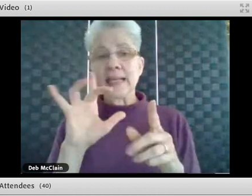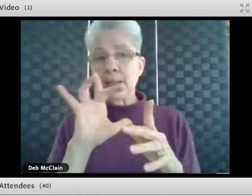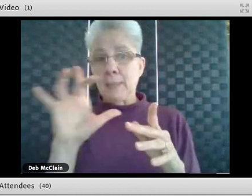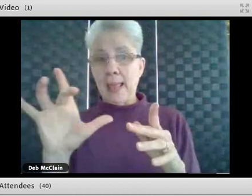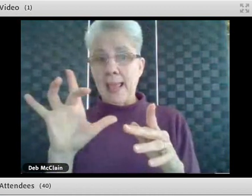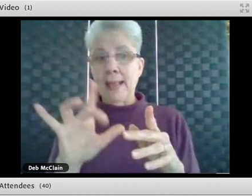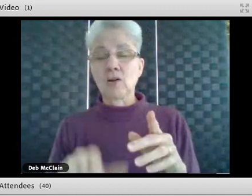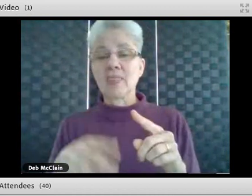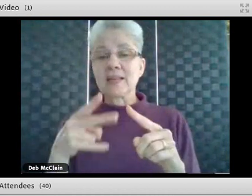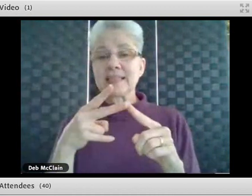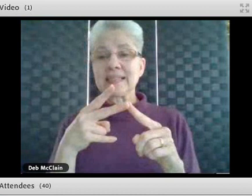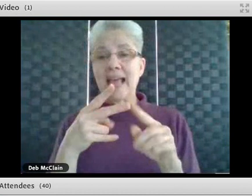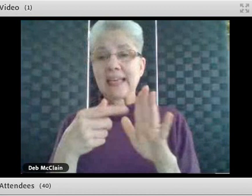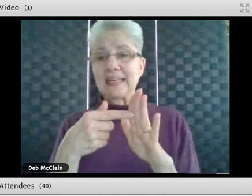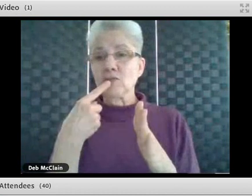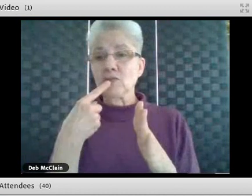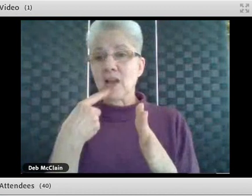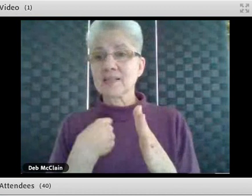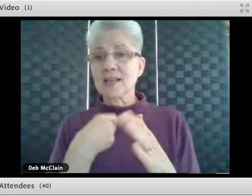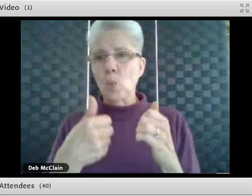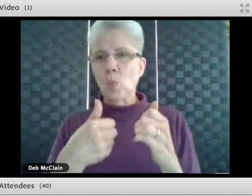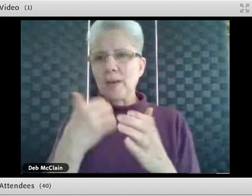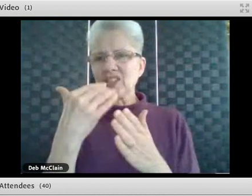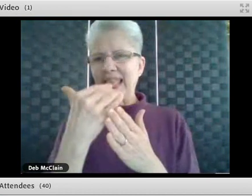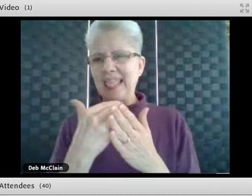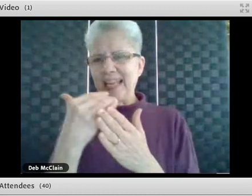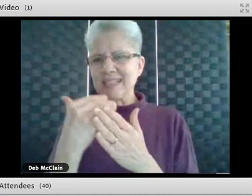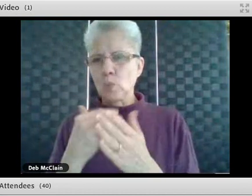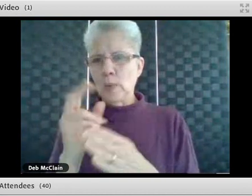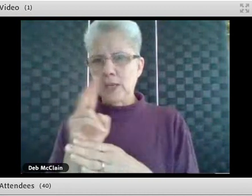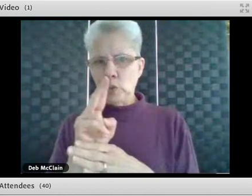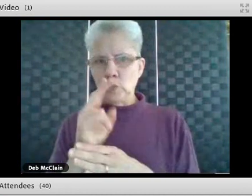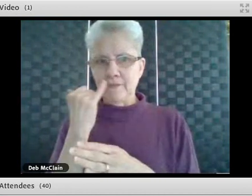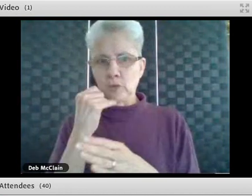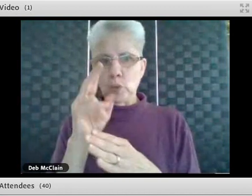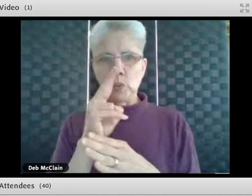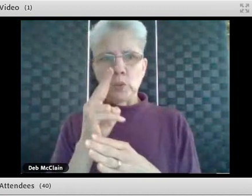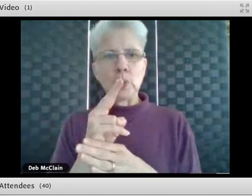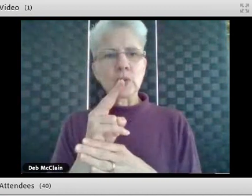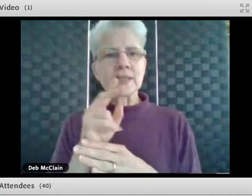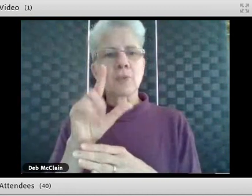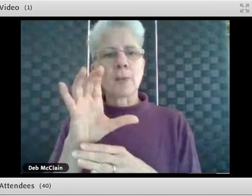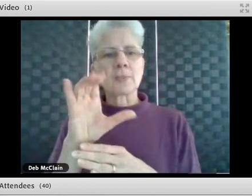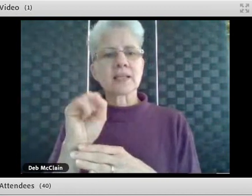The second indicator tells us which list we're using. So, if you're using Library of Congress Subject Headings,